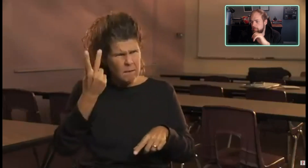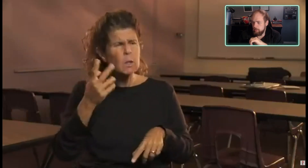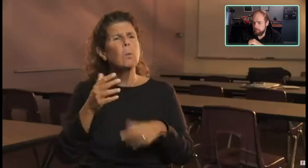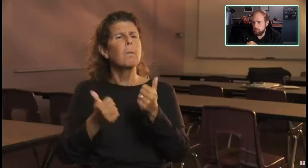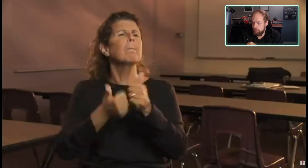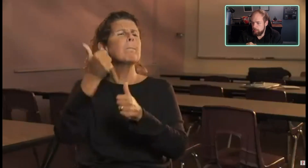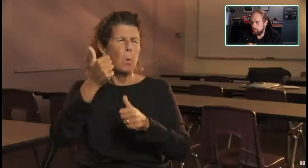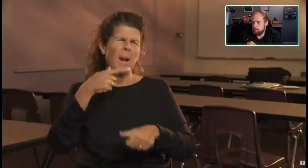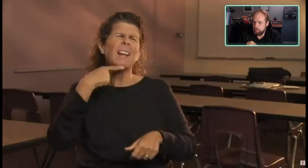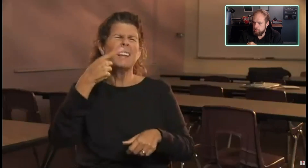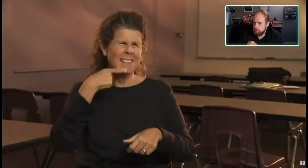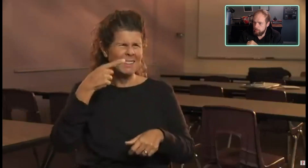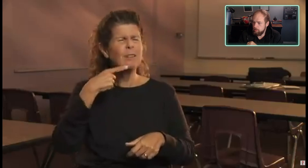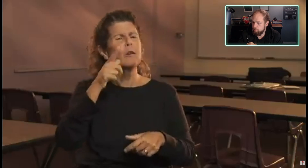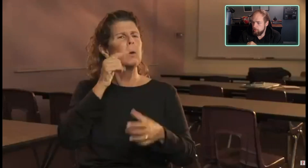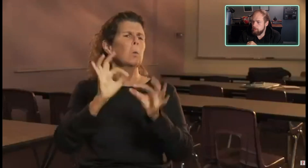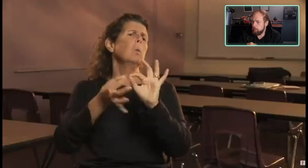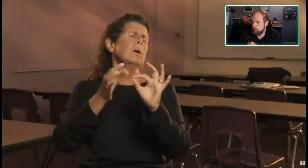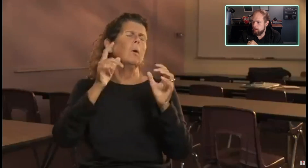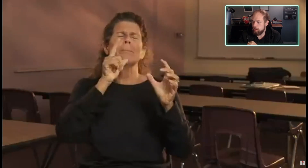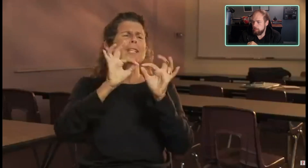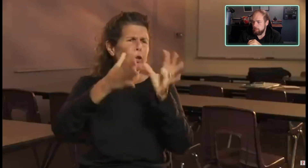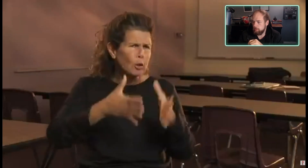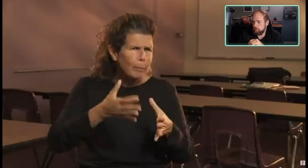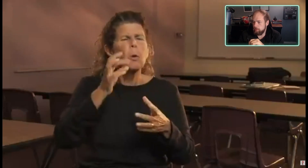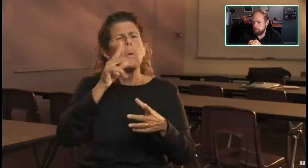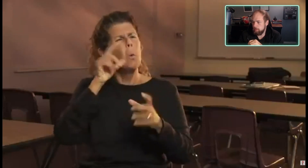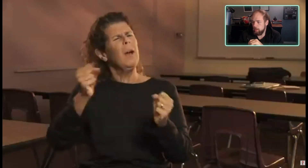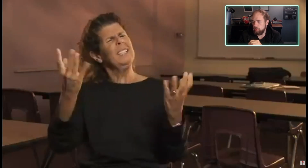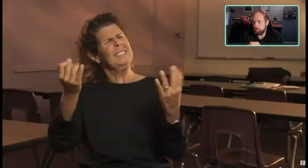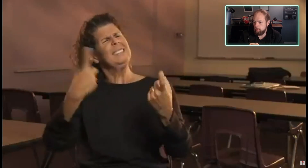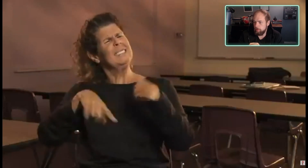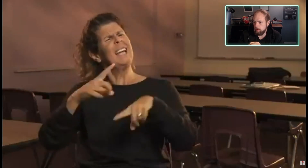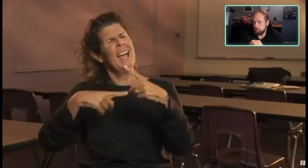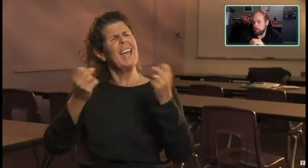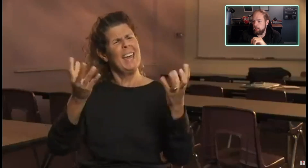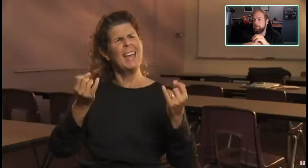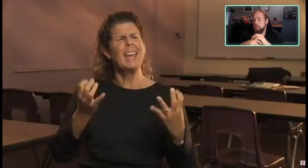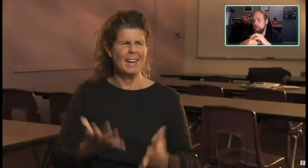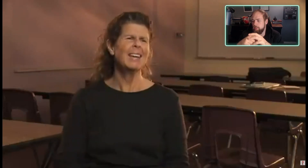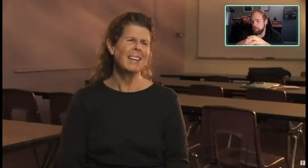death friends uh mostly hearing not interpreters or can but can